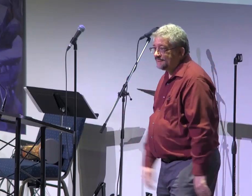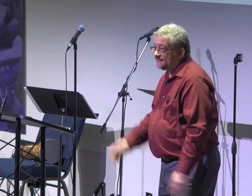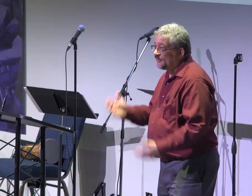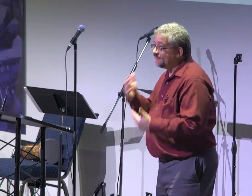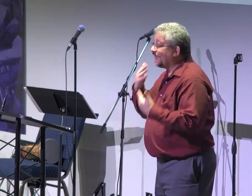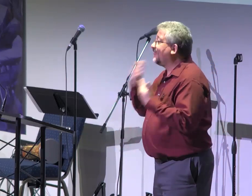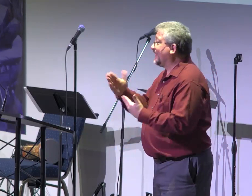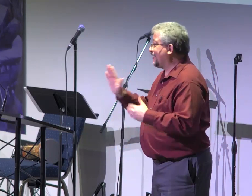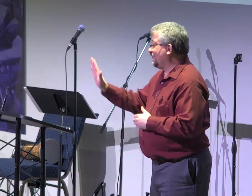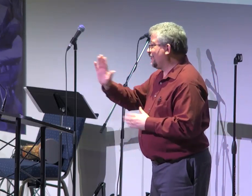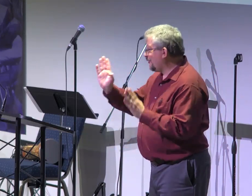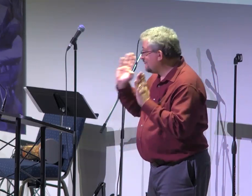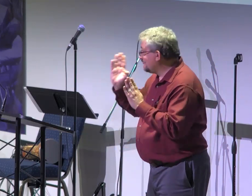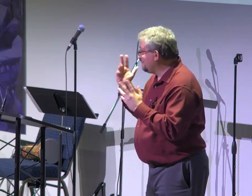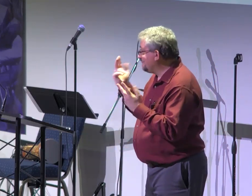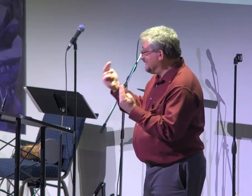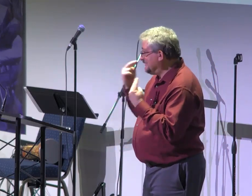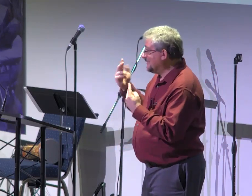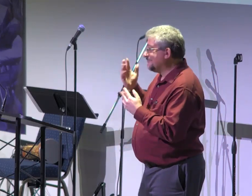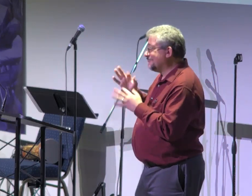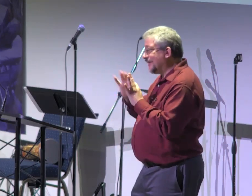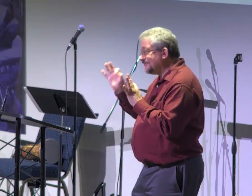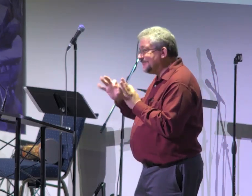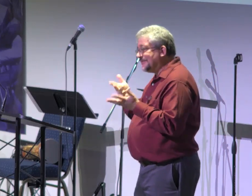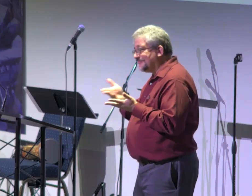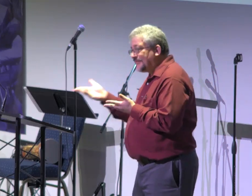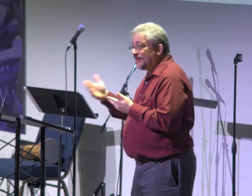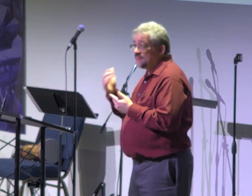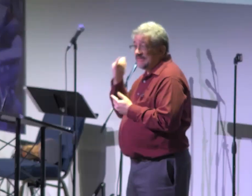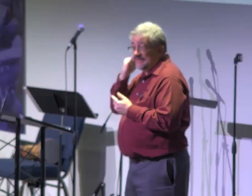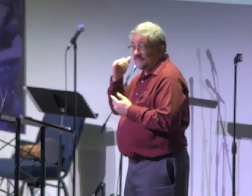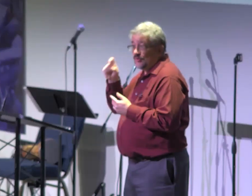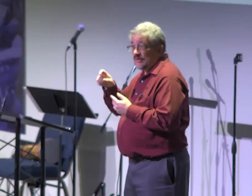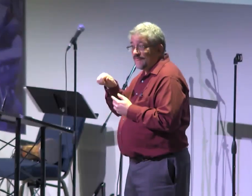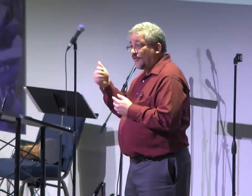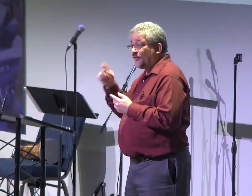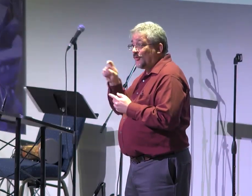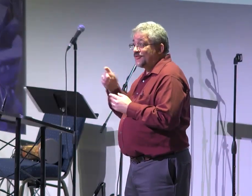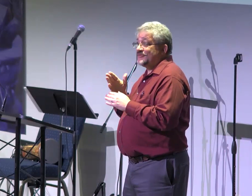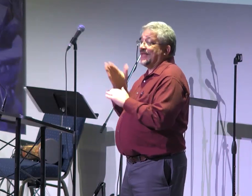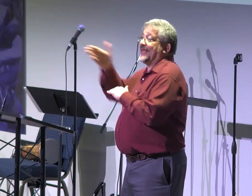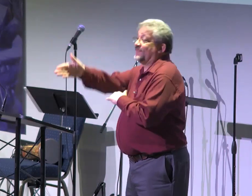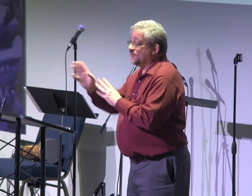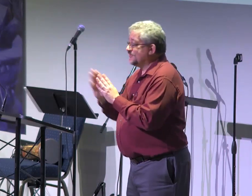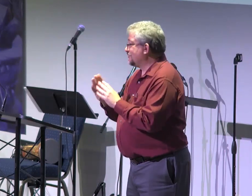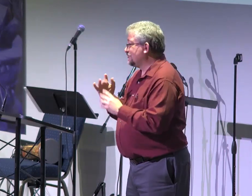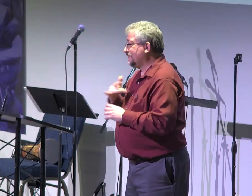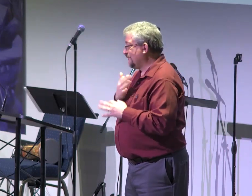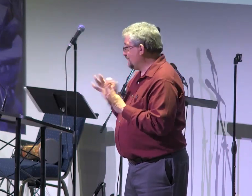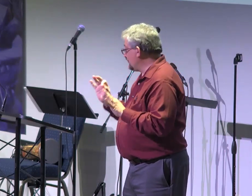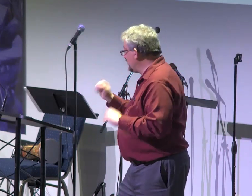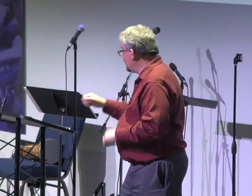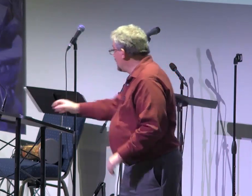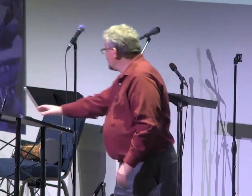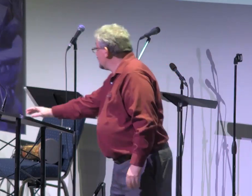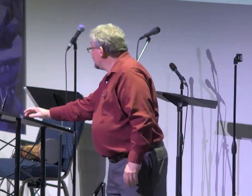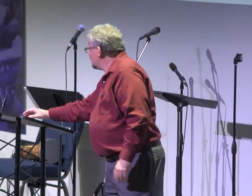So thank you guys so much for your attention and for your interest in SLTT. If you have any questions even after the BT conference is over, feel free to reach out to either cow or myself.